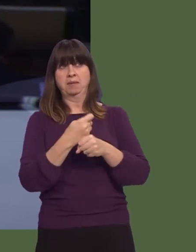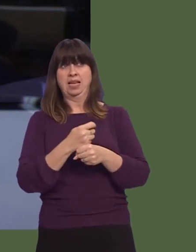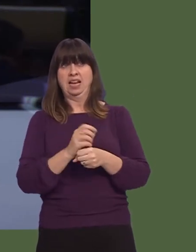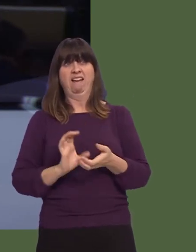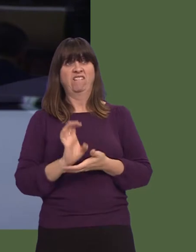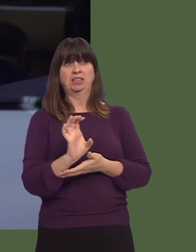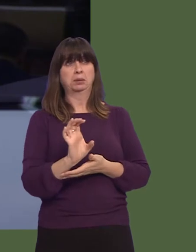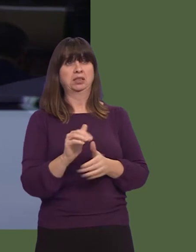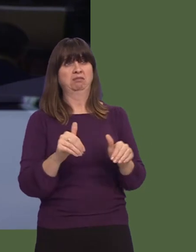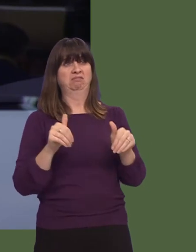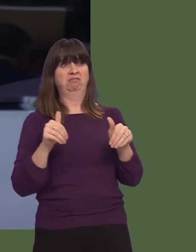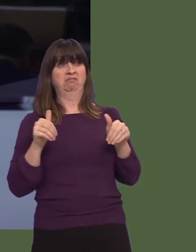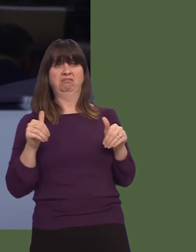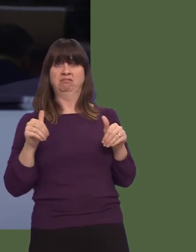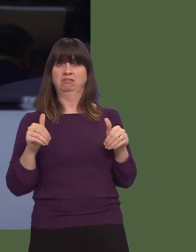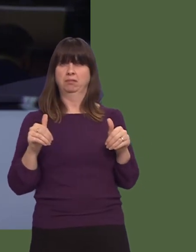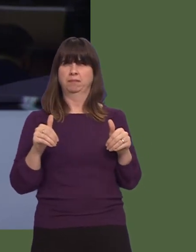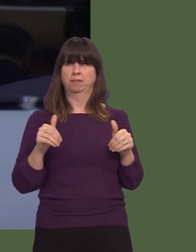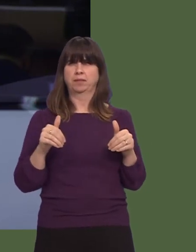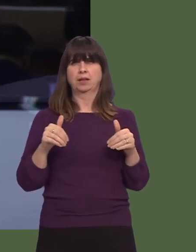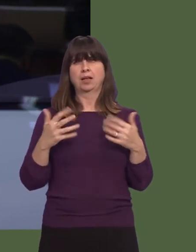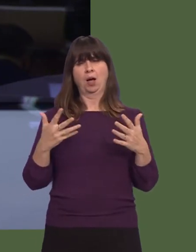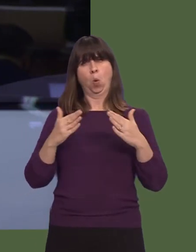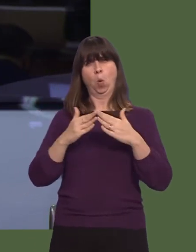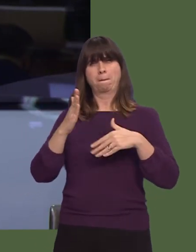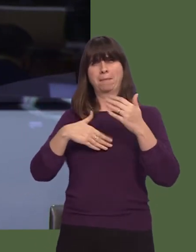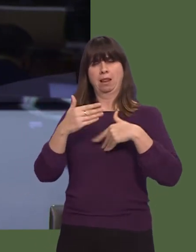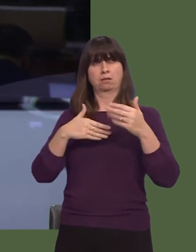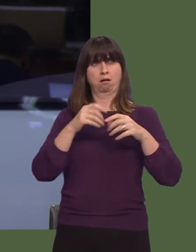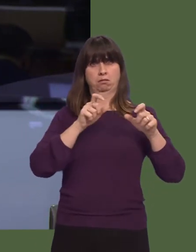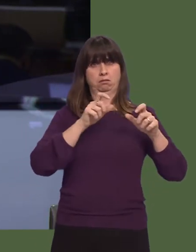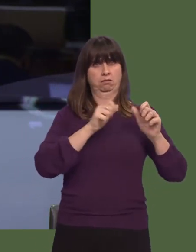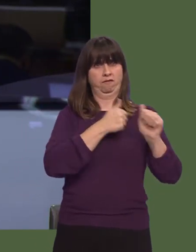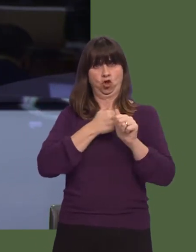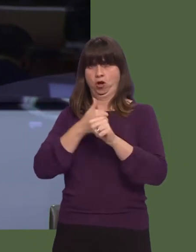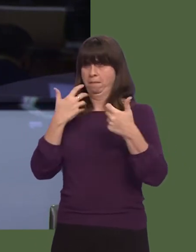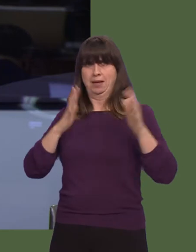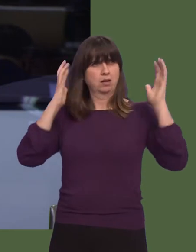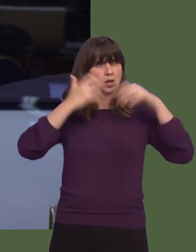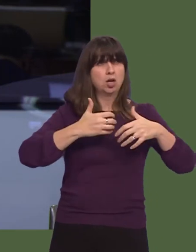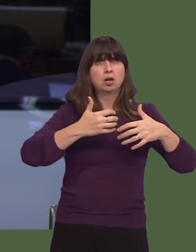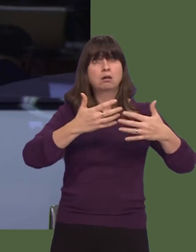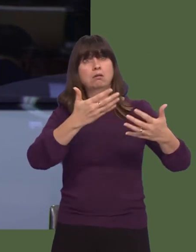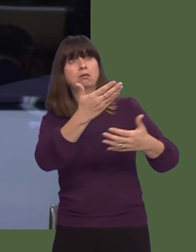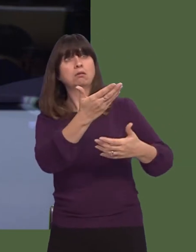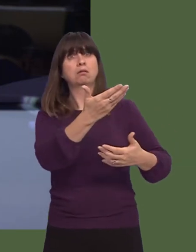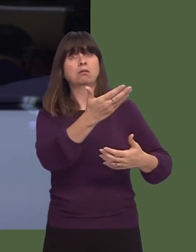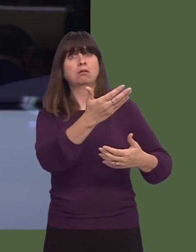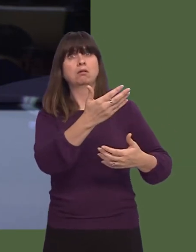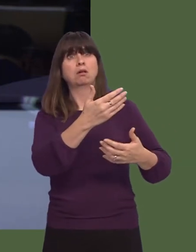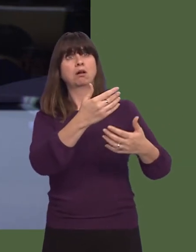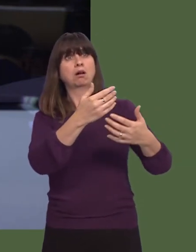Now, house builders express concern that the lack of detail over the potential new tax